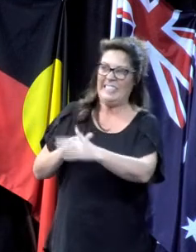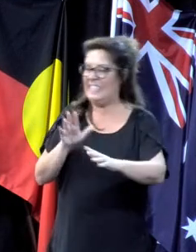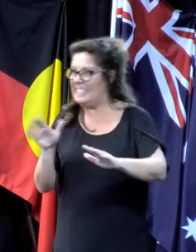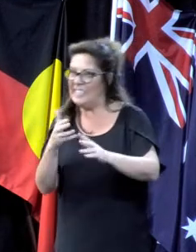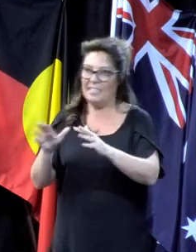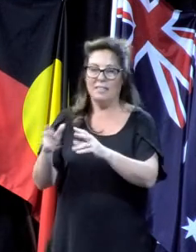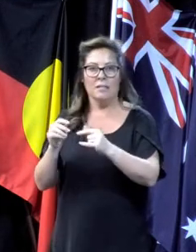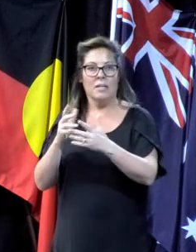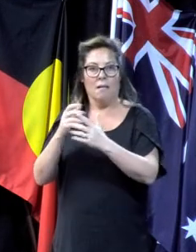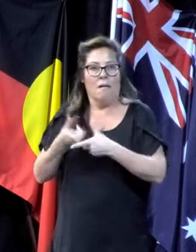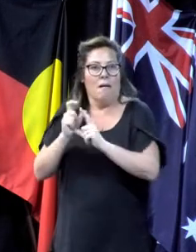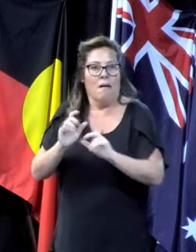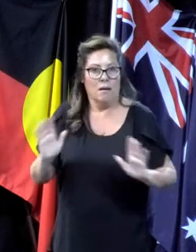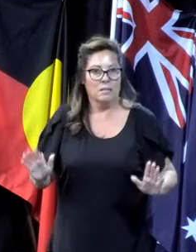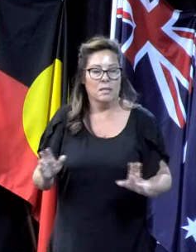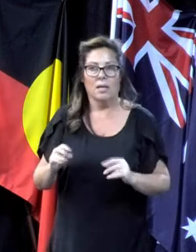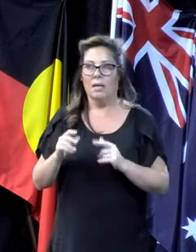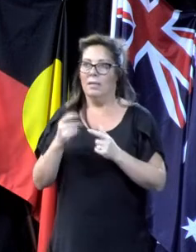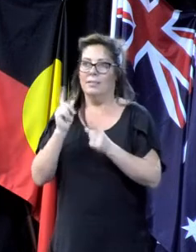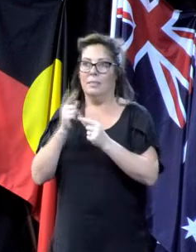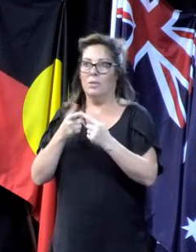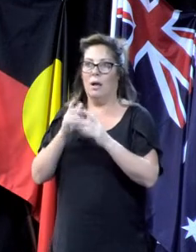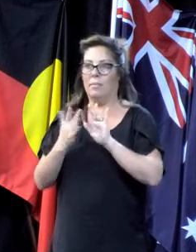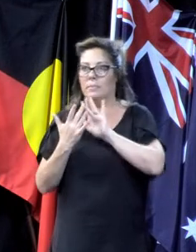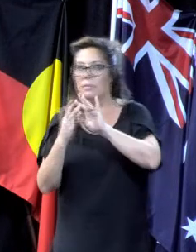With some parents, staff can make multiple calls, emails.